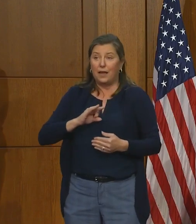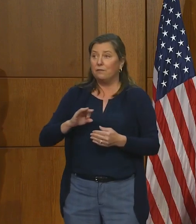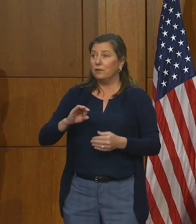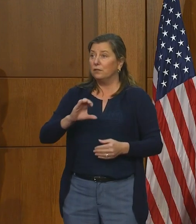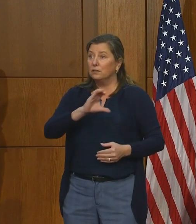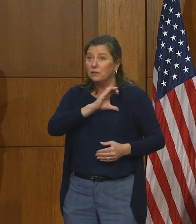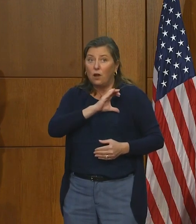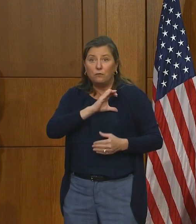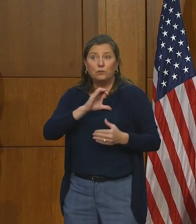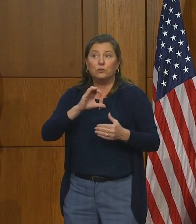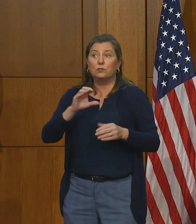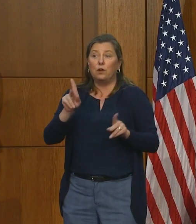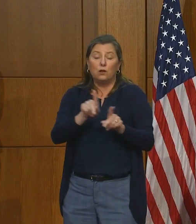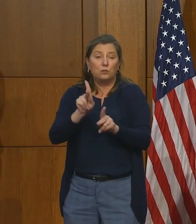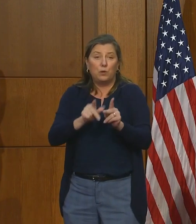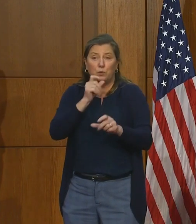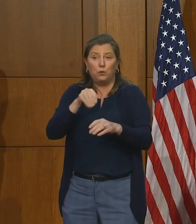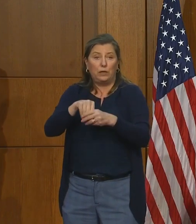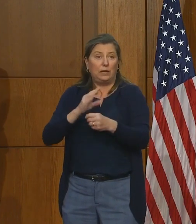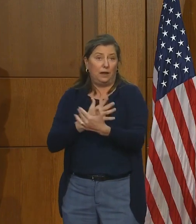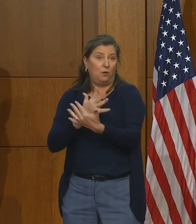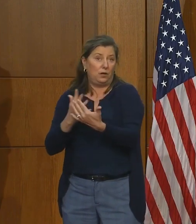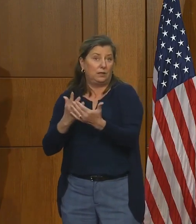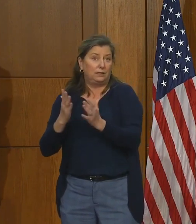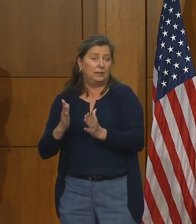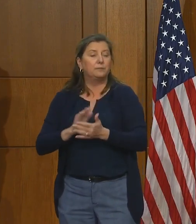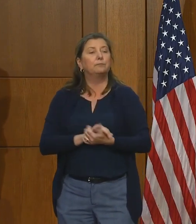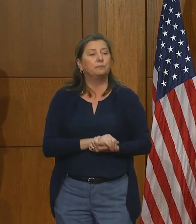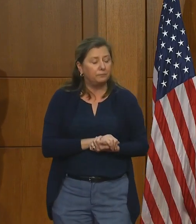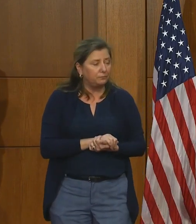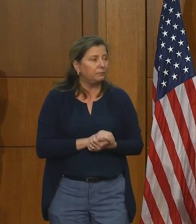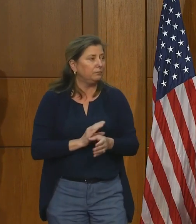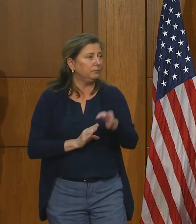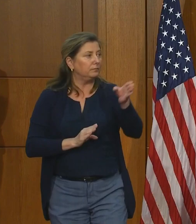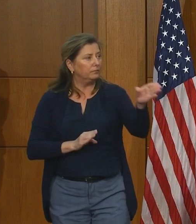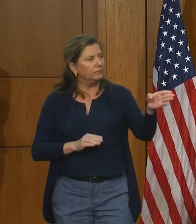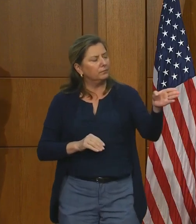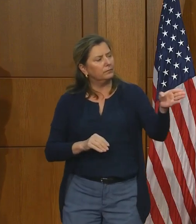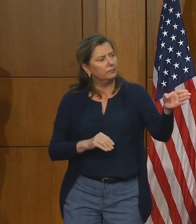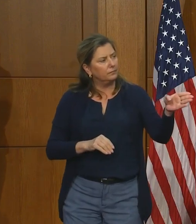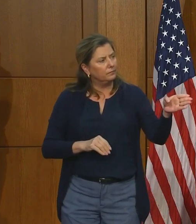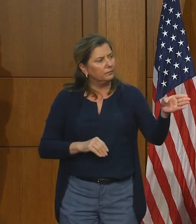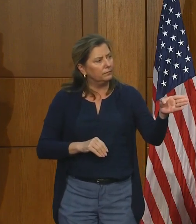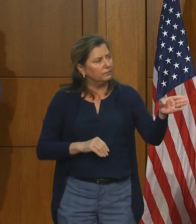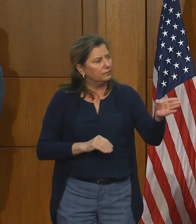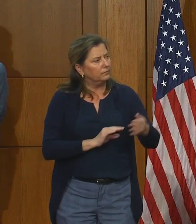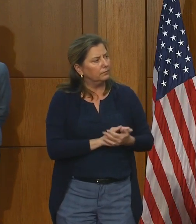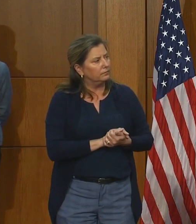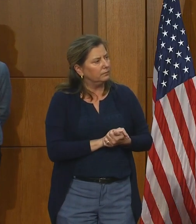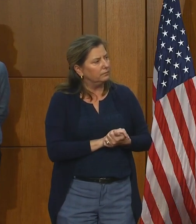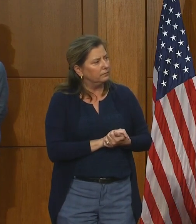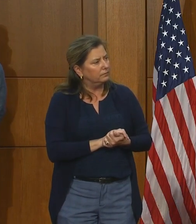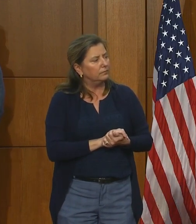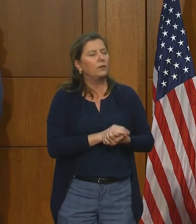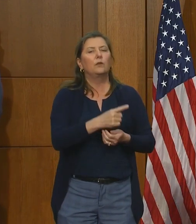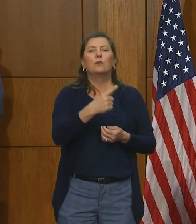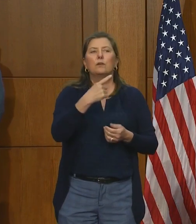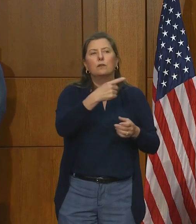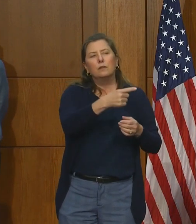BEST INTEREST OF ALL OF OUR CORRECTION OFFICERS AND THOSE THAT ARE IN OUR CUSTODY.